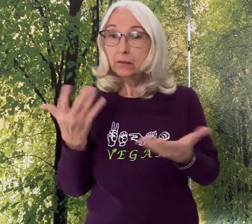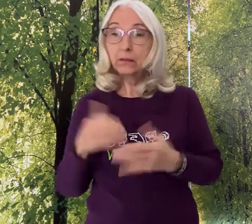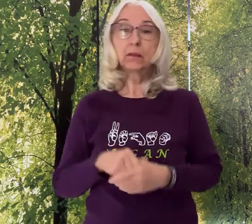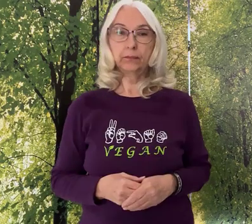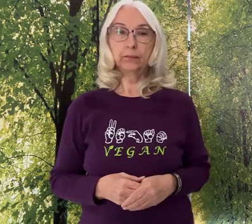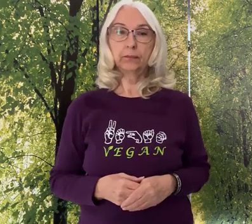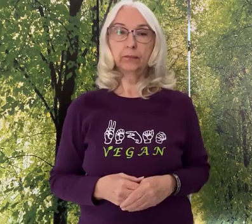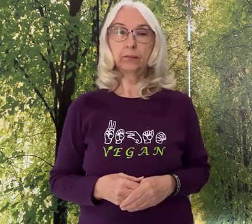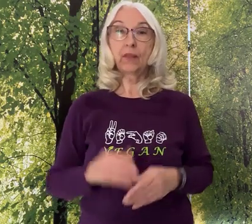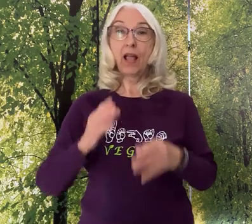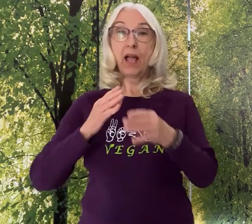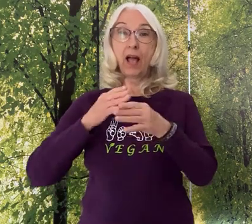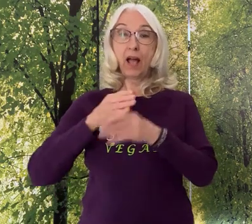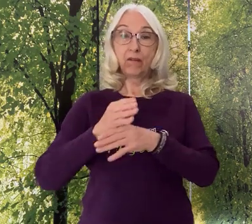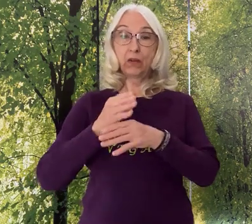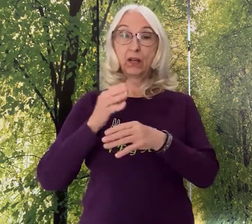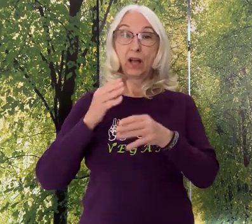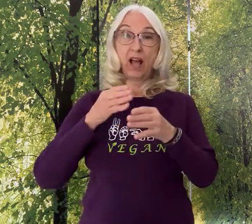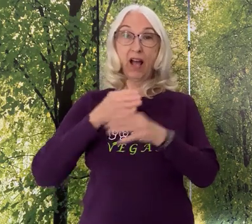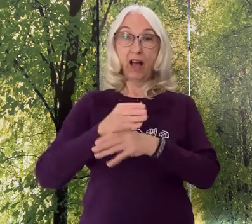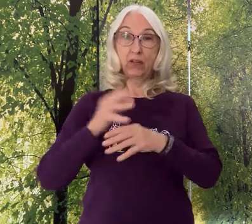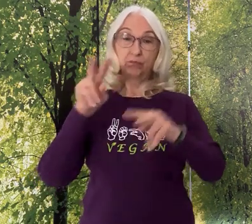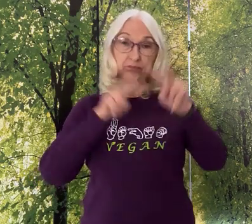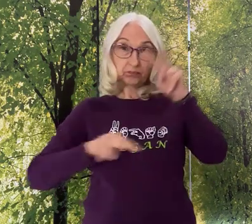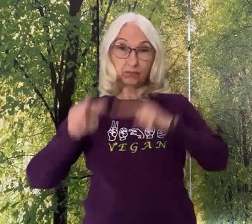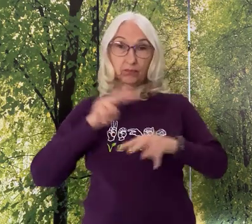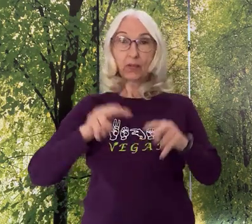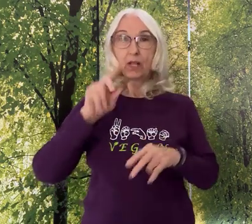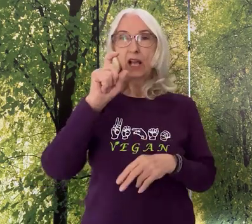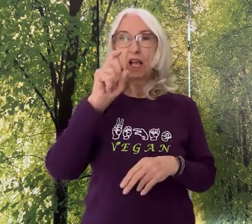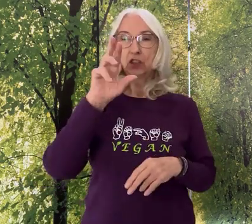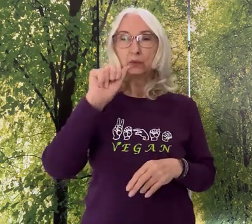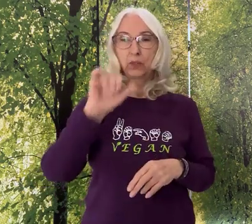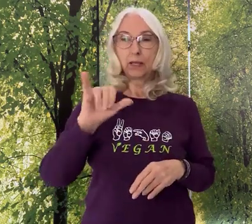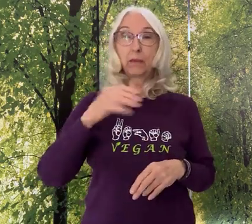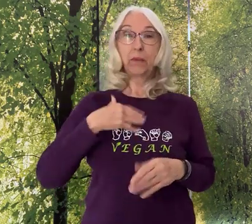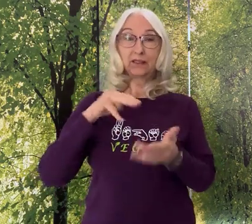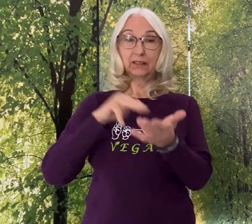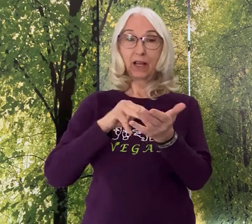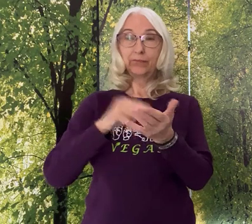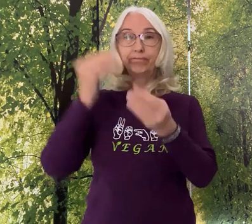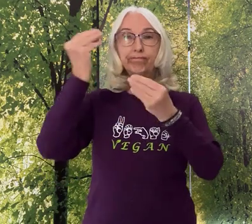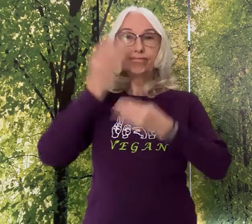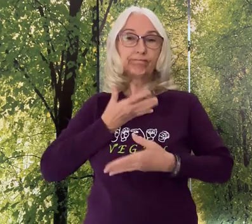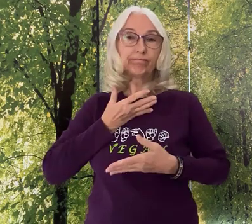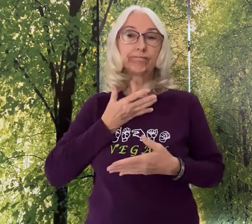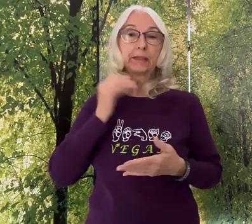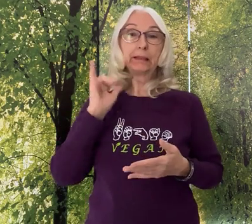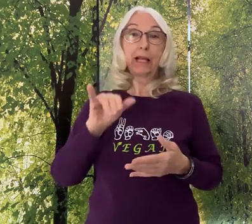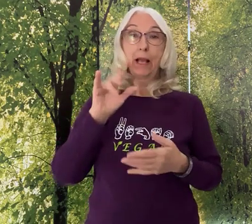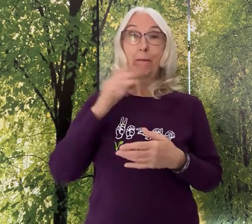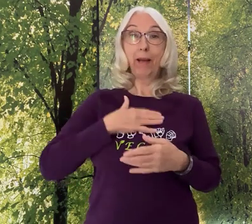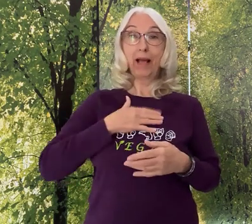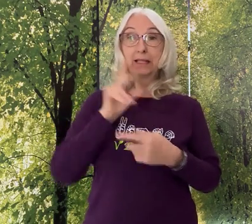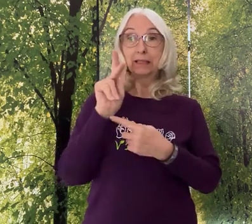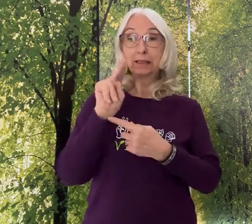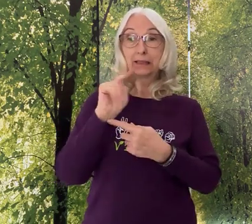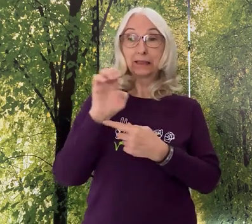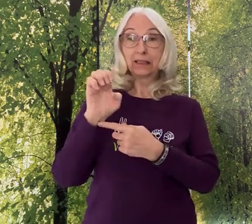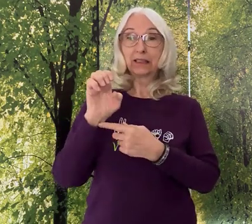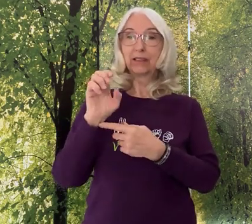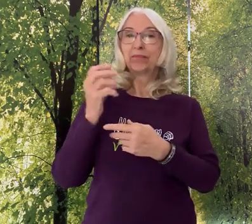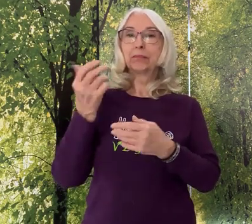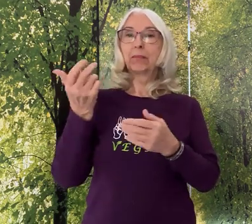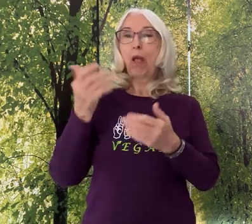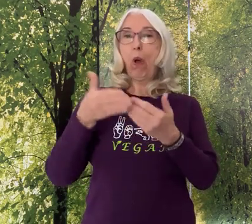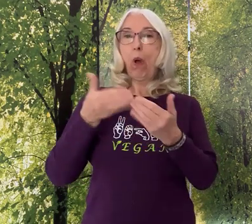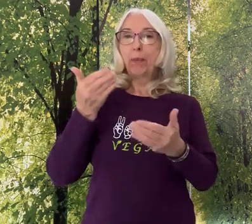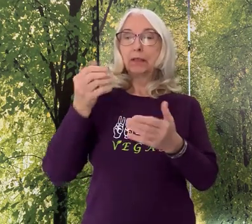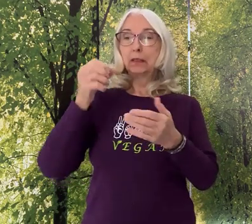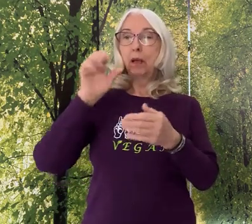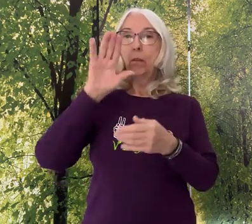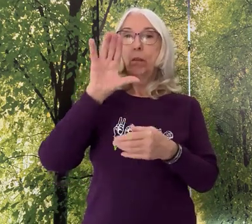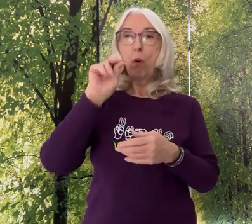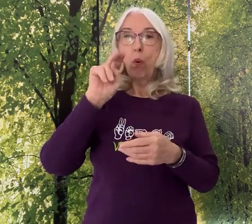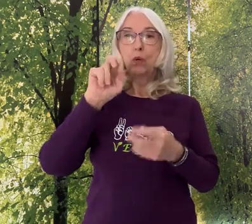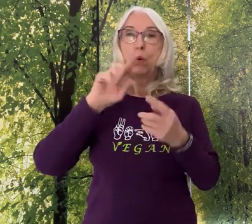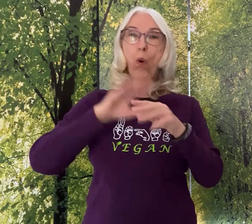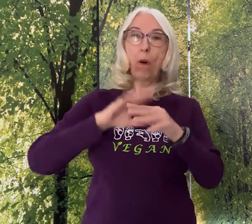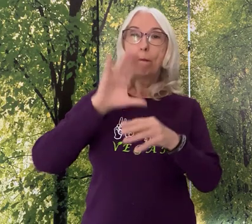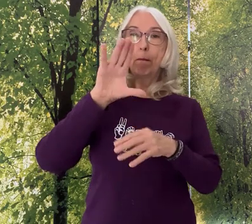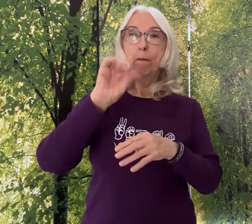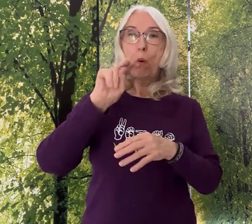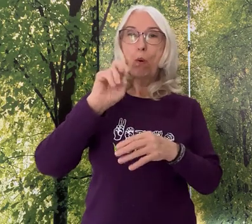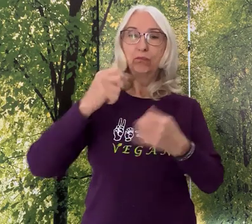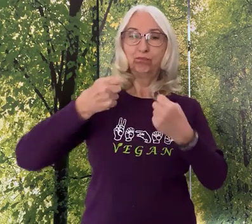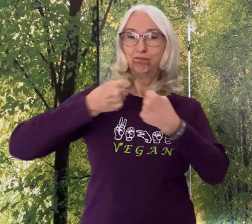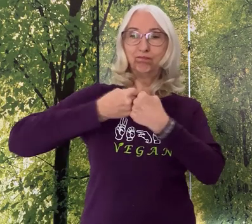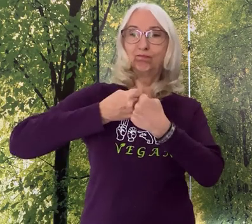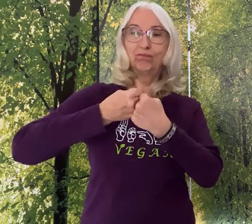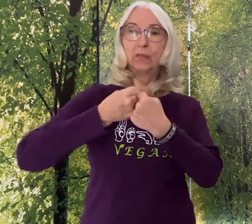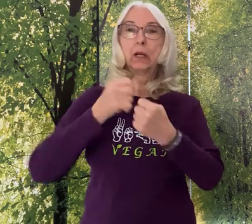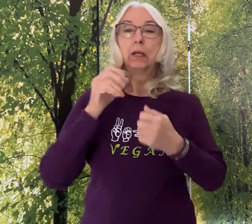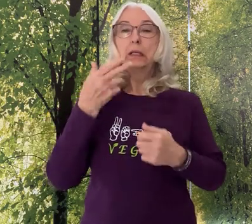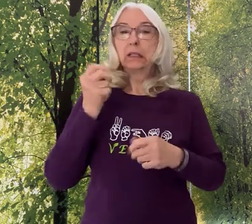After looking at the x-rays, my doctor informed me that my knees were almost bone on bone,